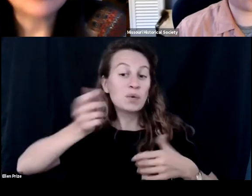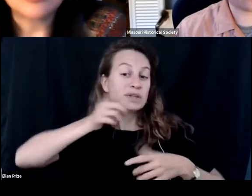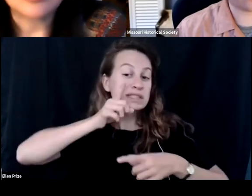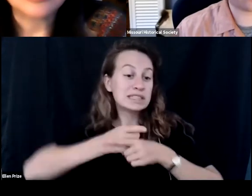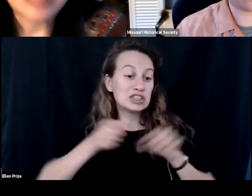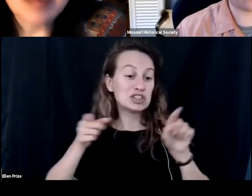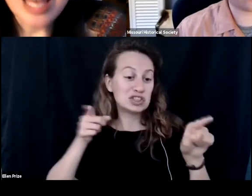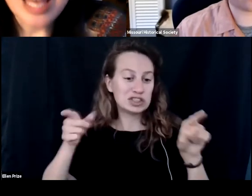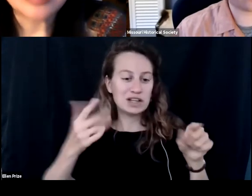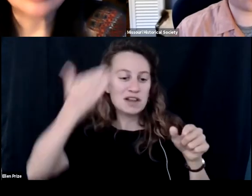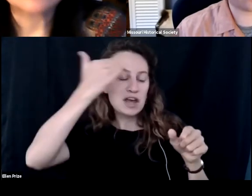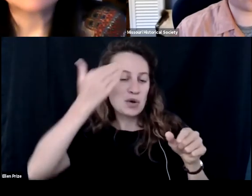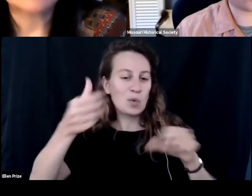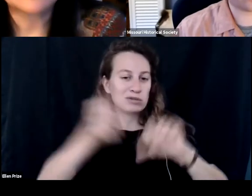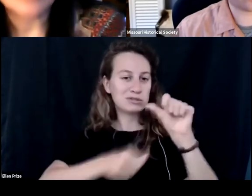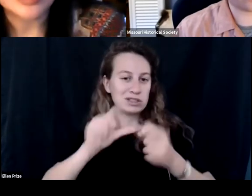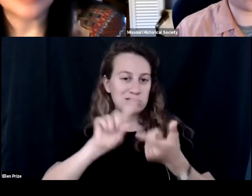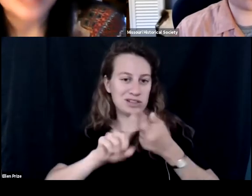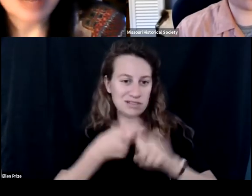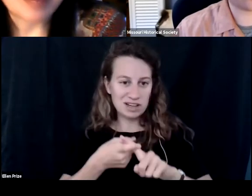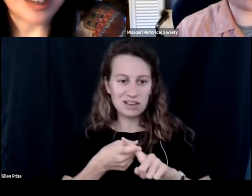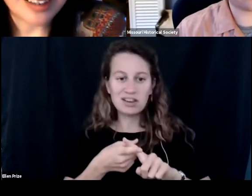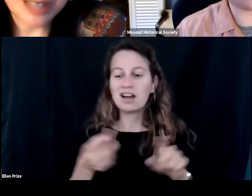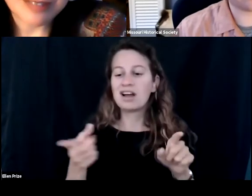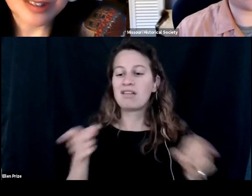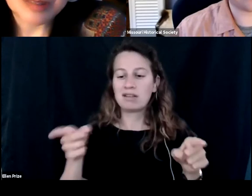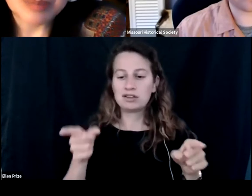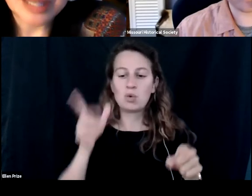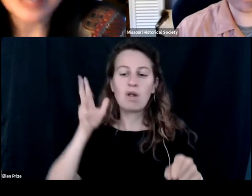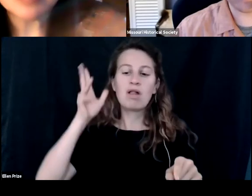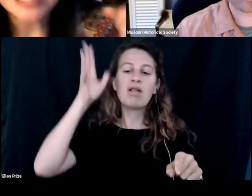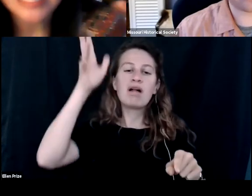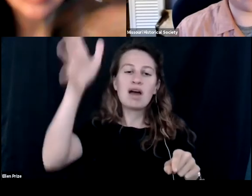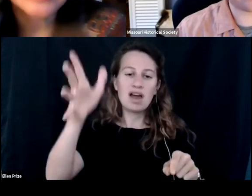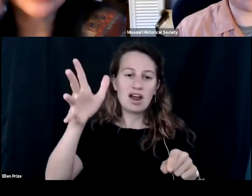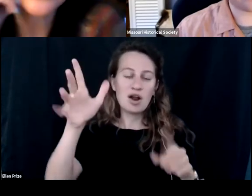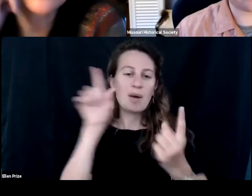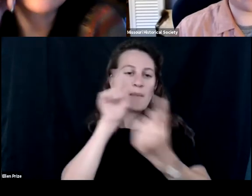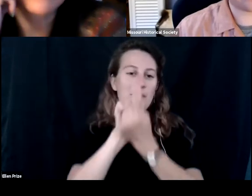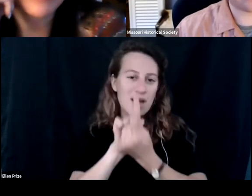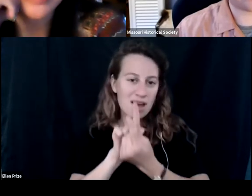family ever talk about how they were treated in St. Louis? You know, Pat, yeah. And